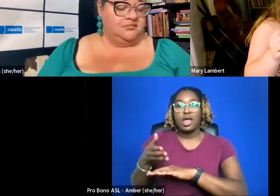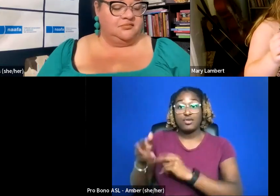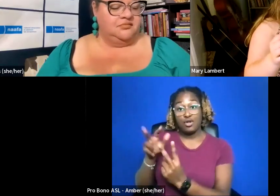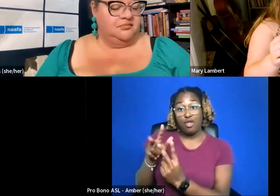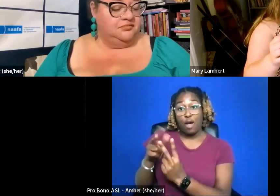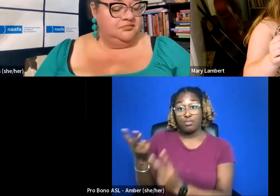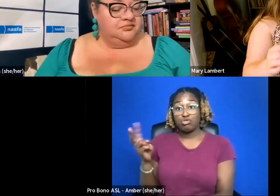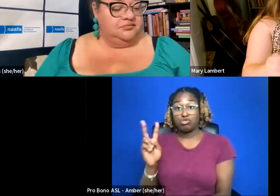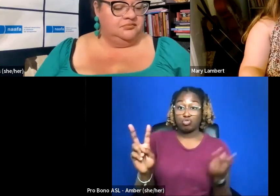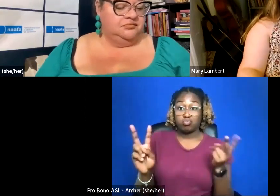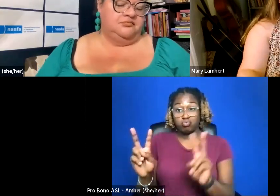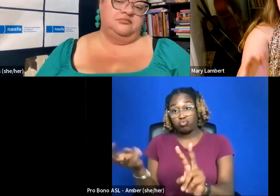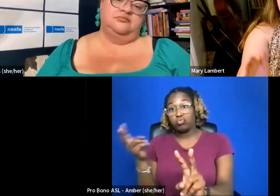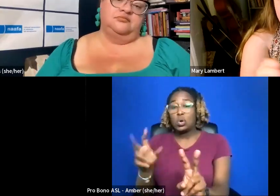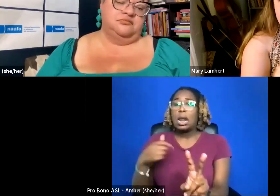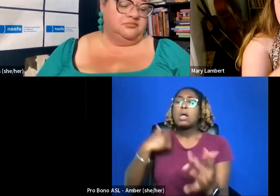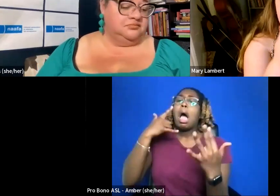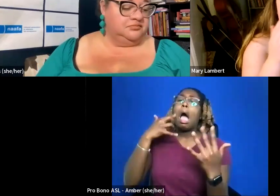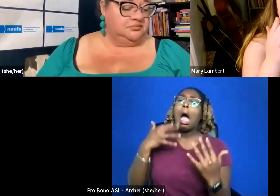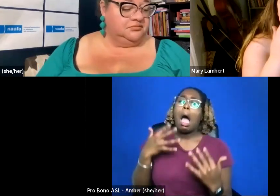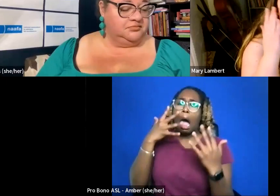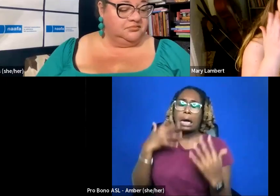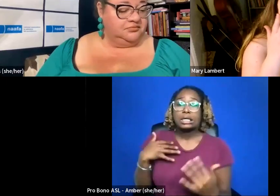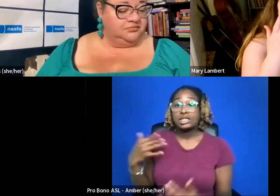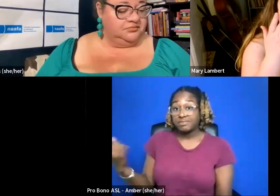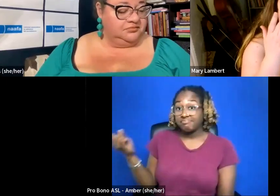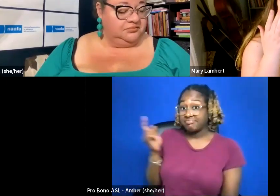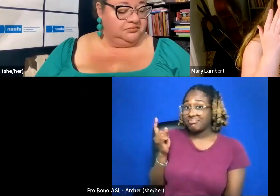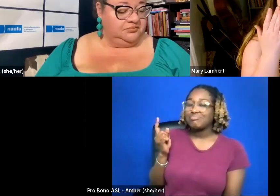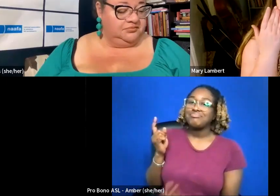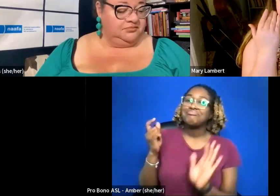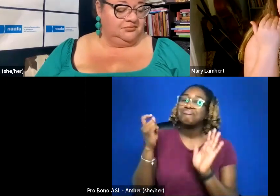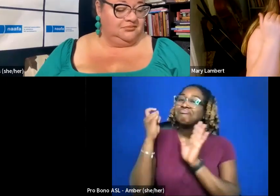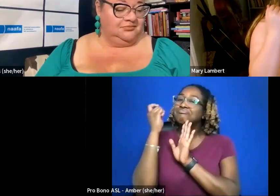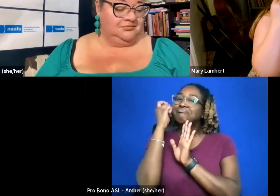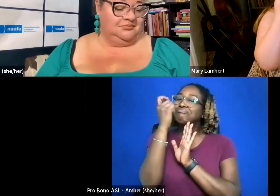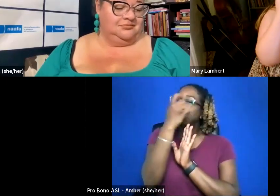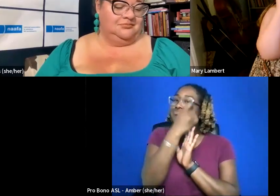and I was crying, she just she came over to me and she what? She wiped the tears off of my face.